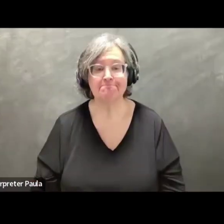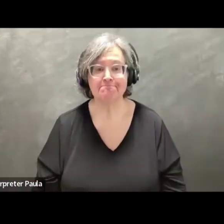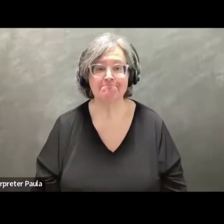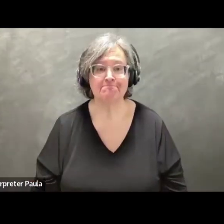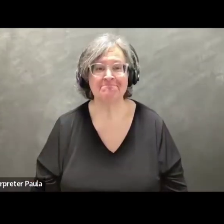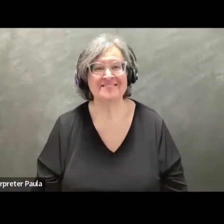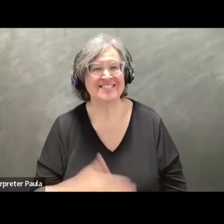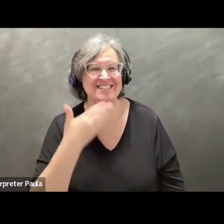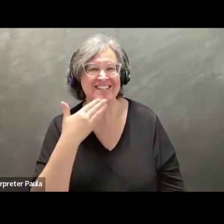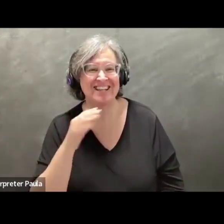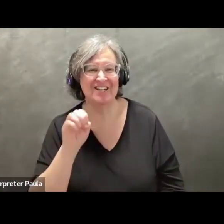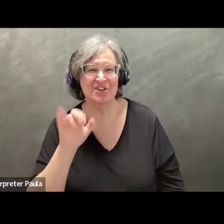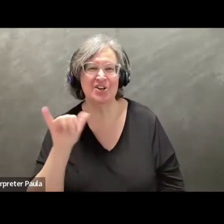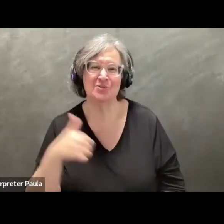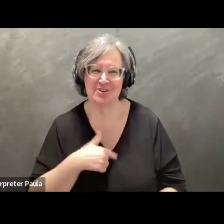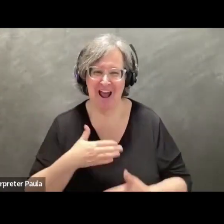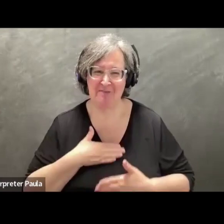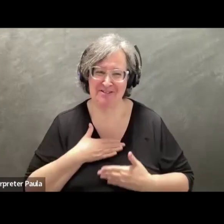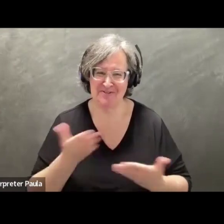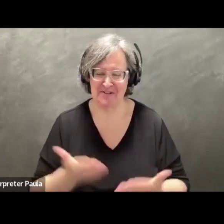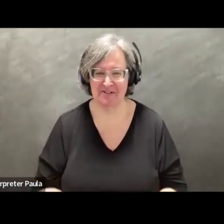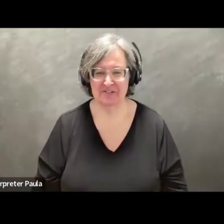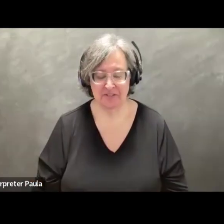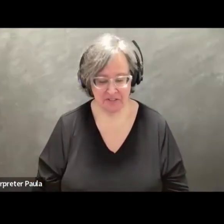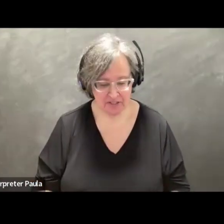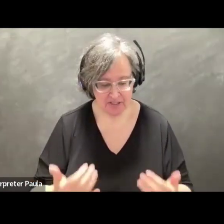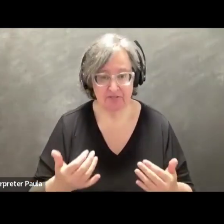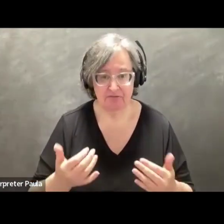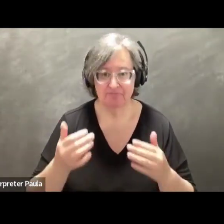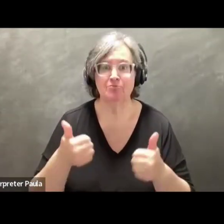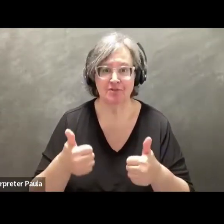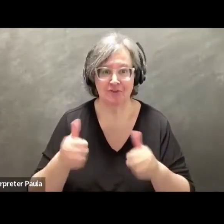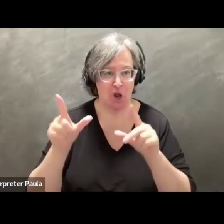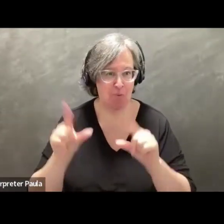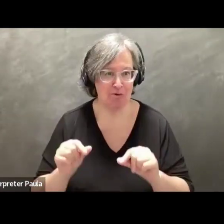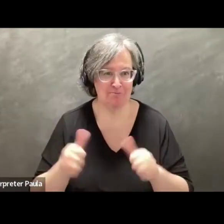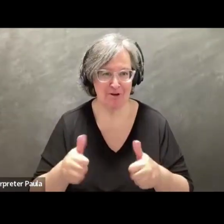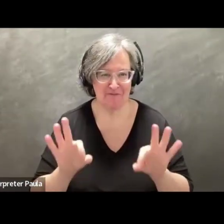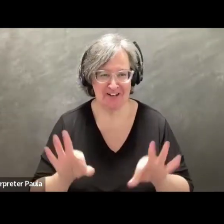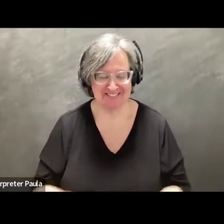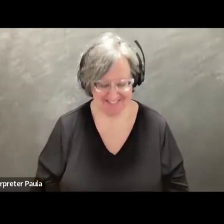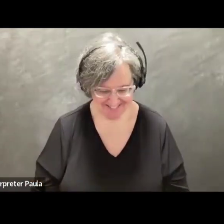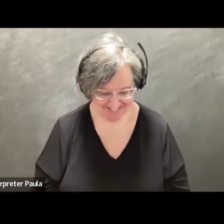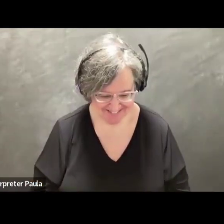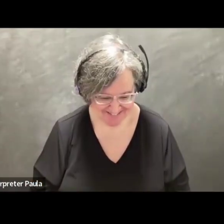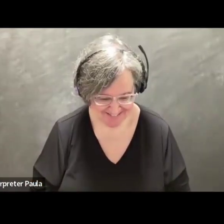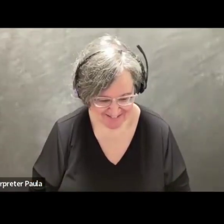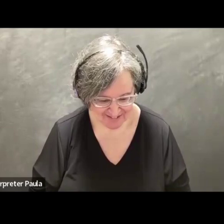Unknown: Thank you, Eric. We're Kate Brady: so glad you're with us at this time, you're welcome. Yep, you've already done it to turn your camera and we will